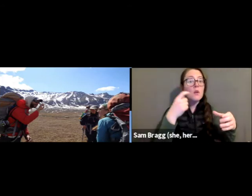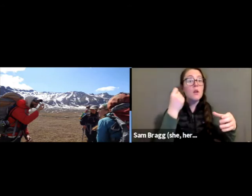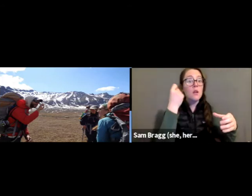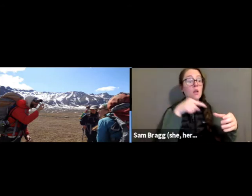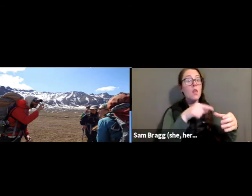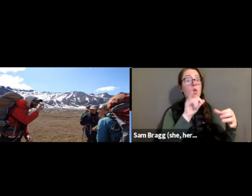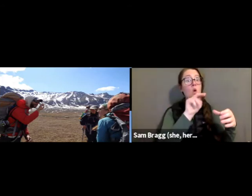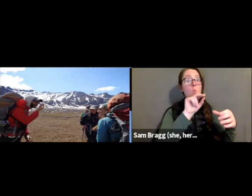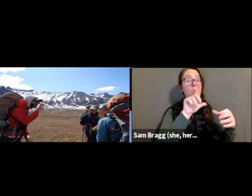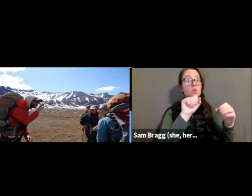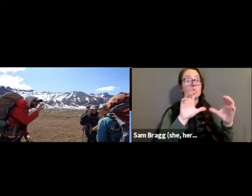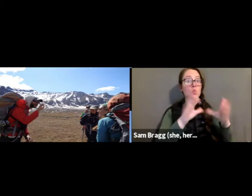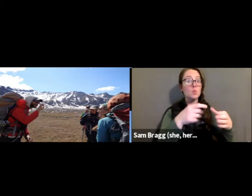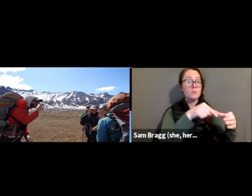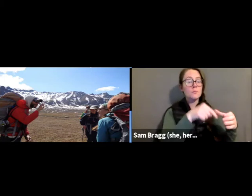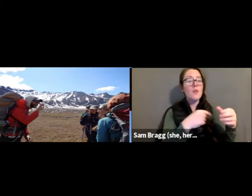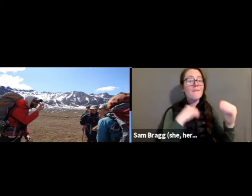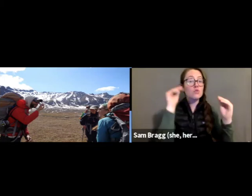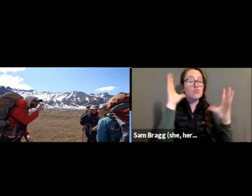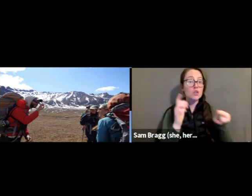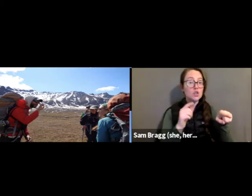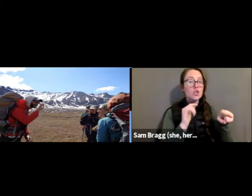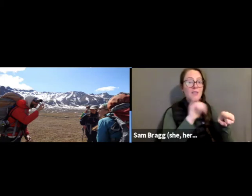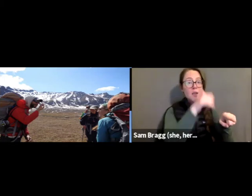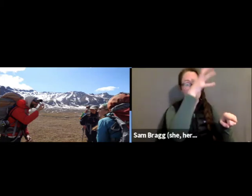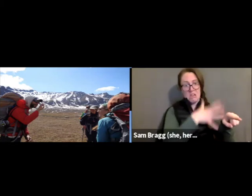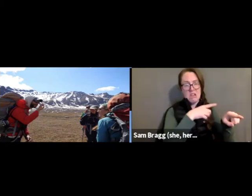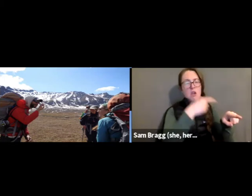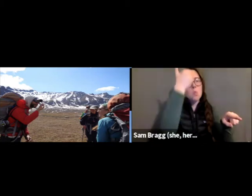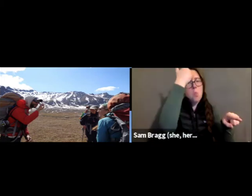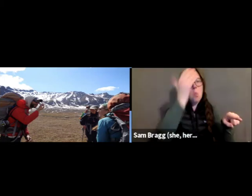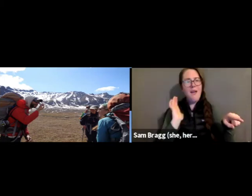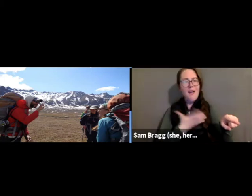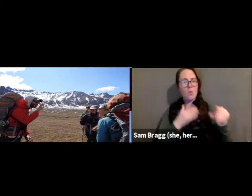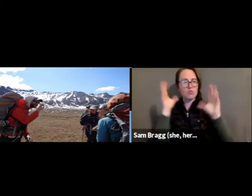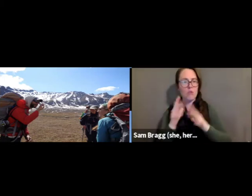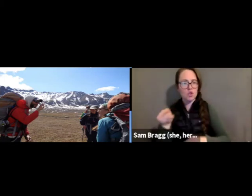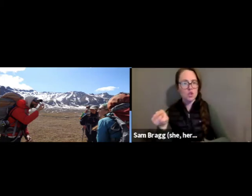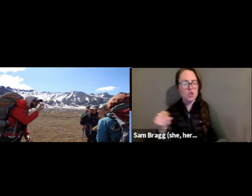we were actually met up with another NOLS team during that day and that individual there